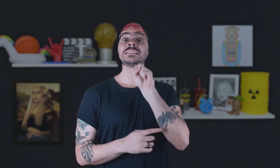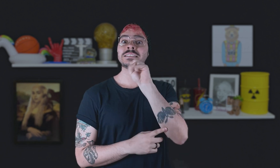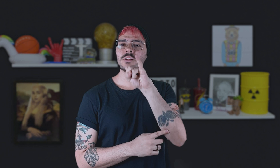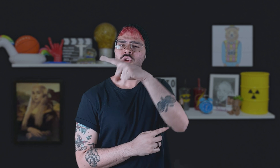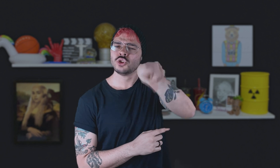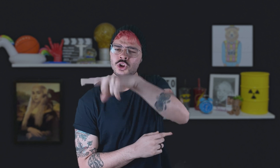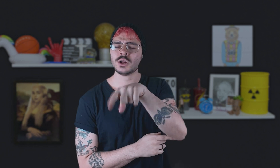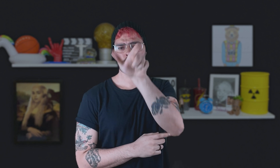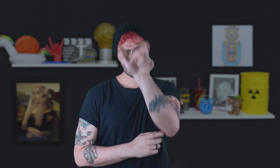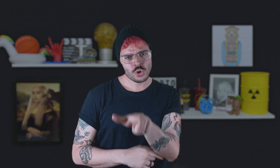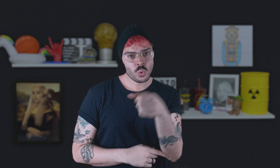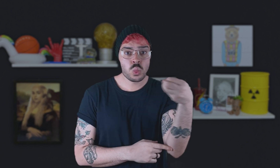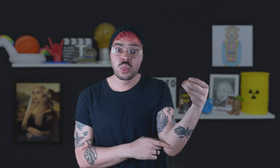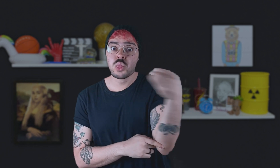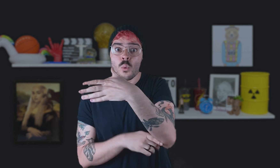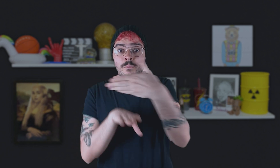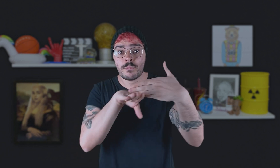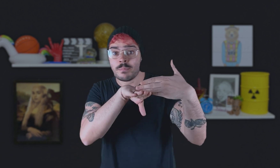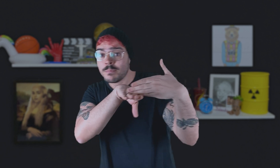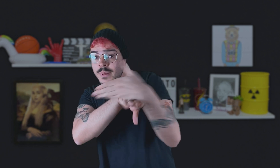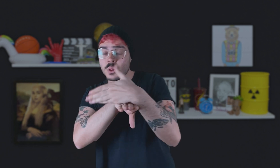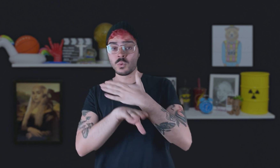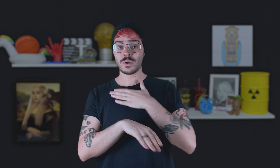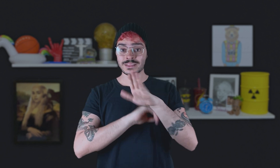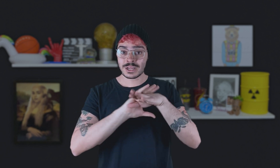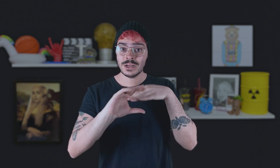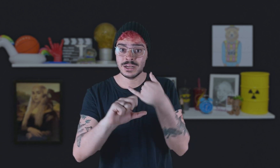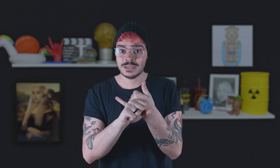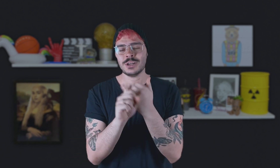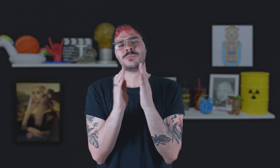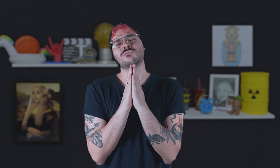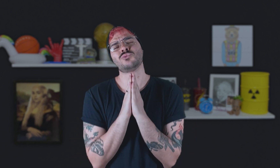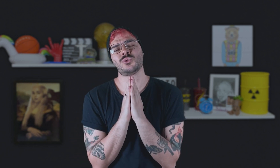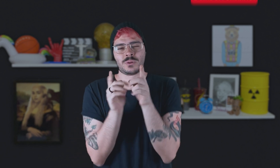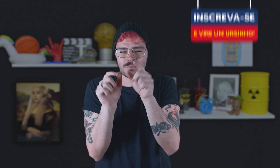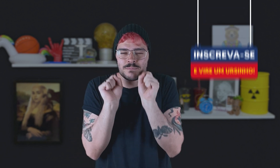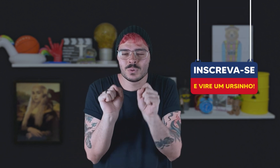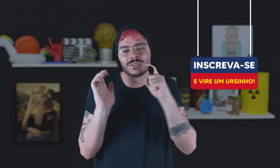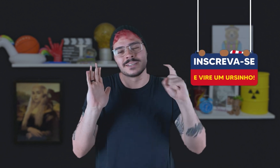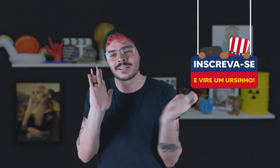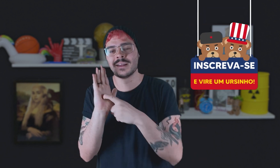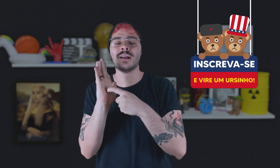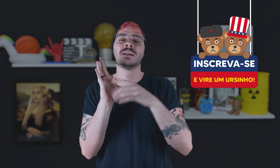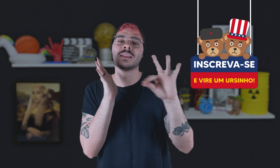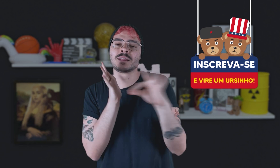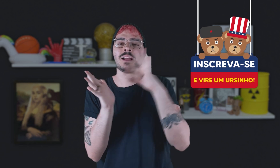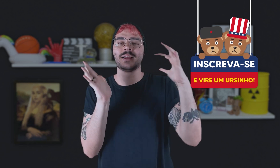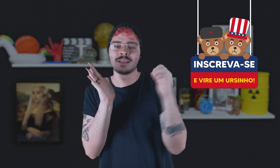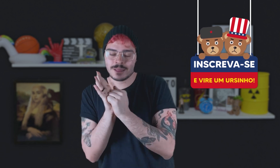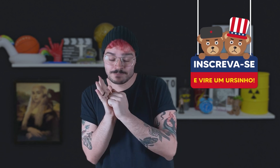If you are new here on my channel, please subscribe.